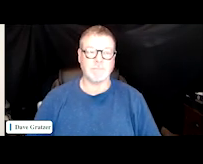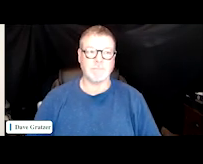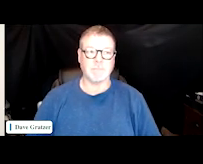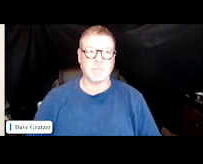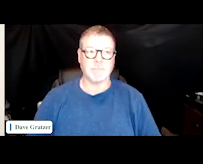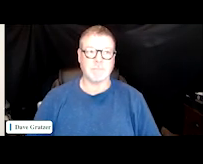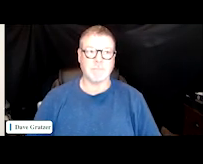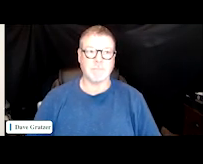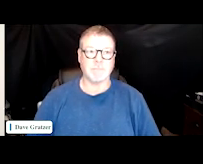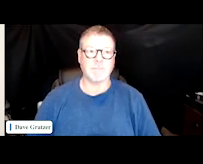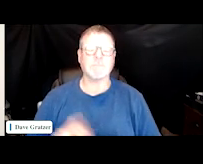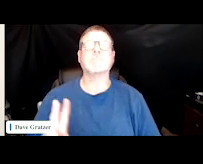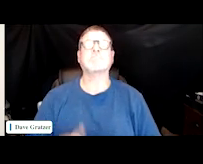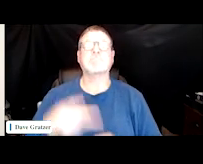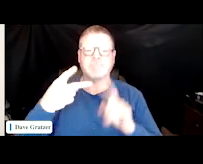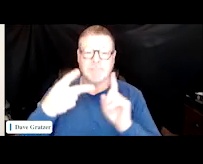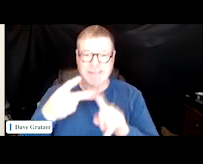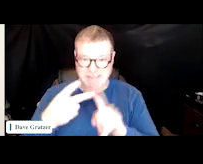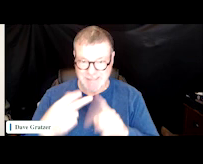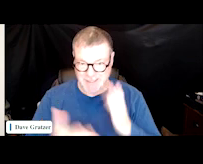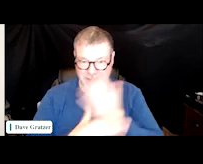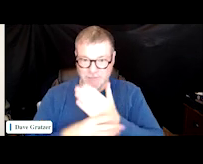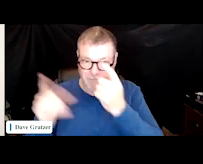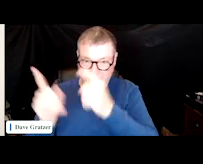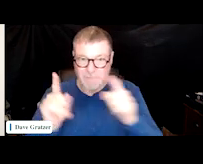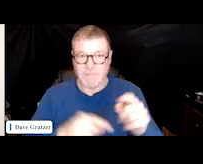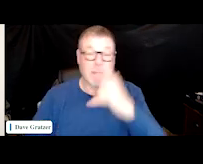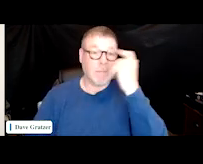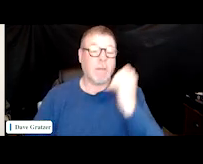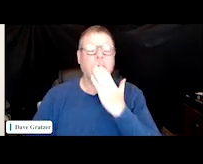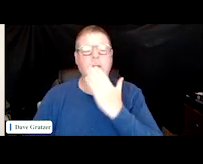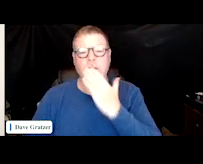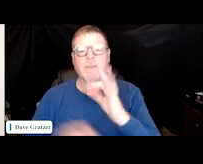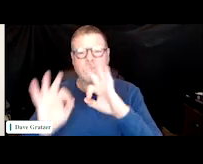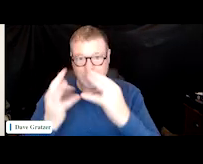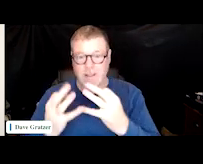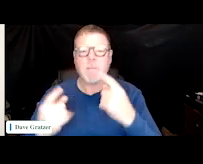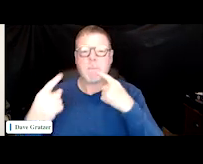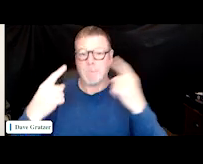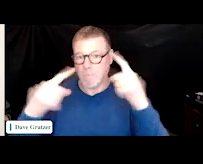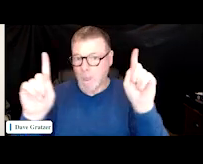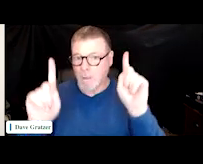We had a second intervention because thankfully the family was successful and was able to